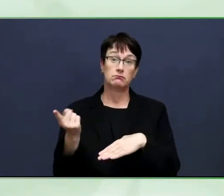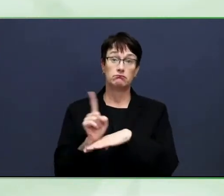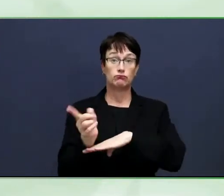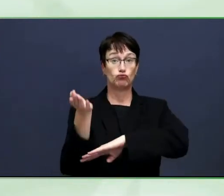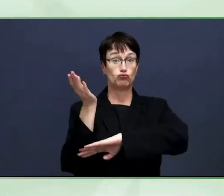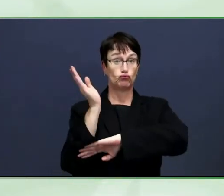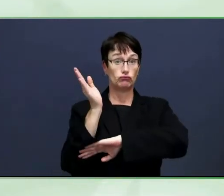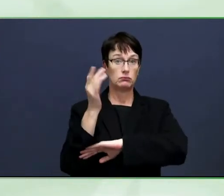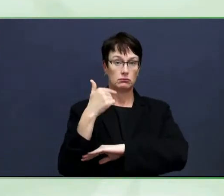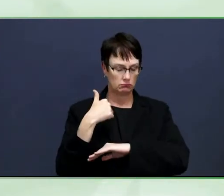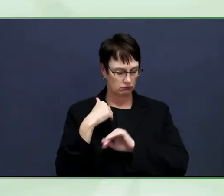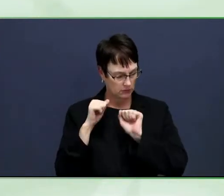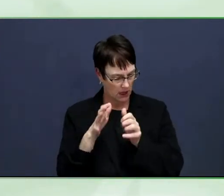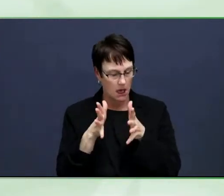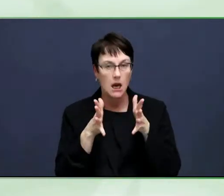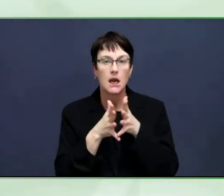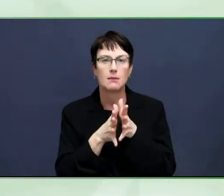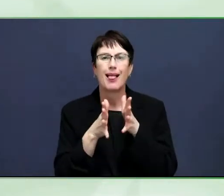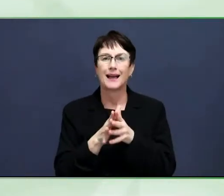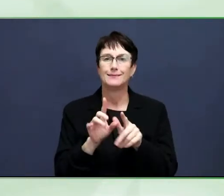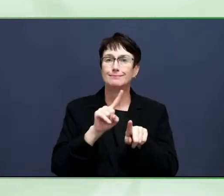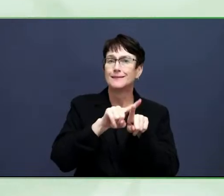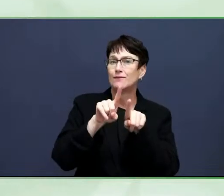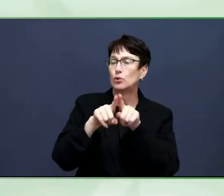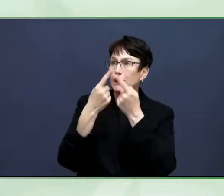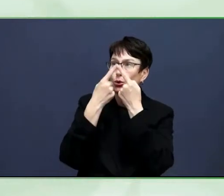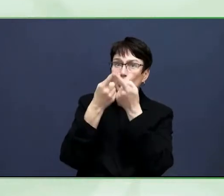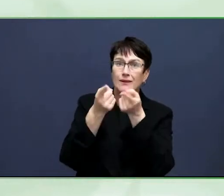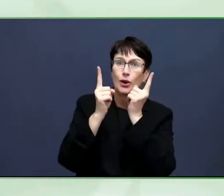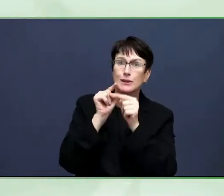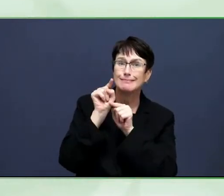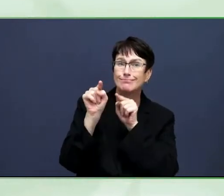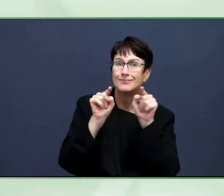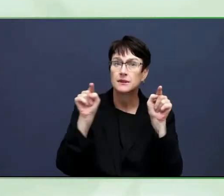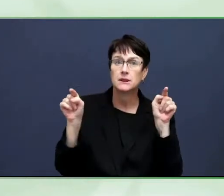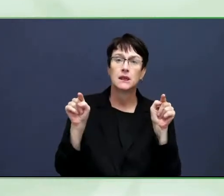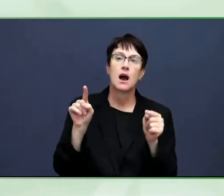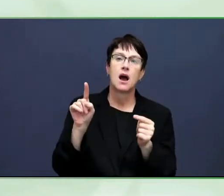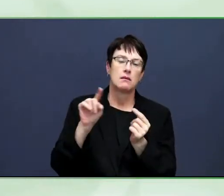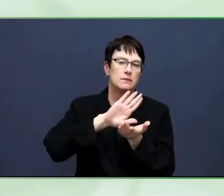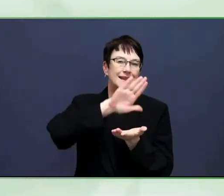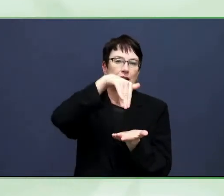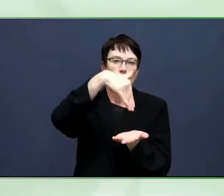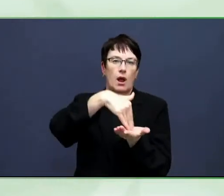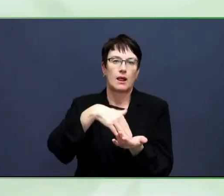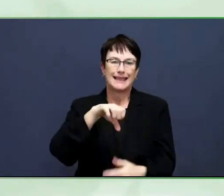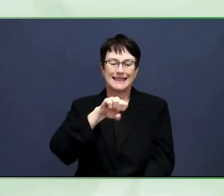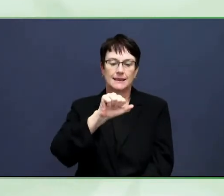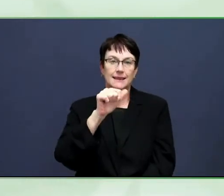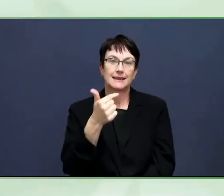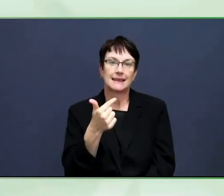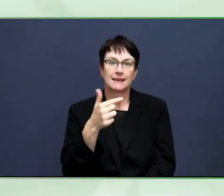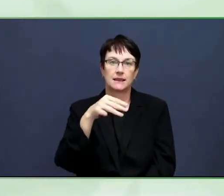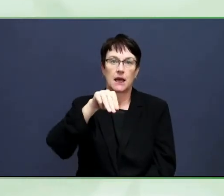adaptive designs. These are one of the things we understand is quite important.